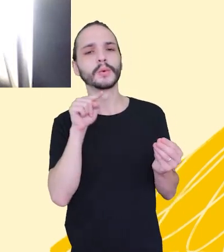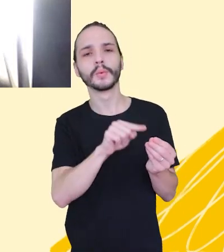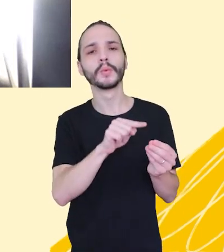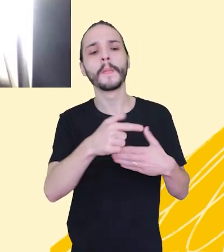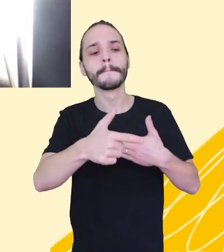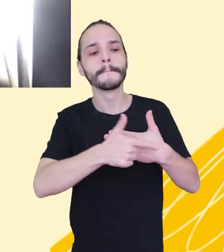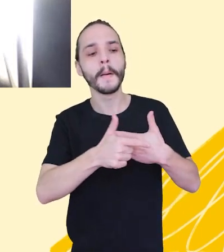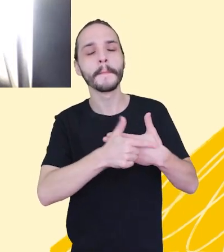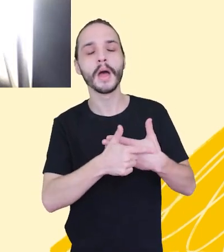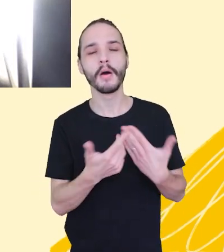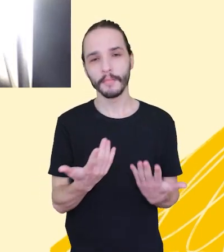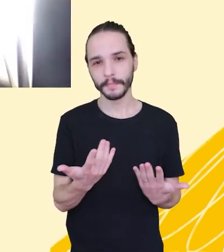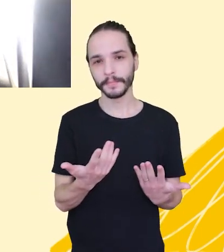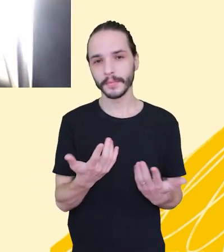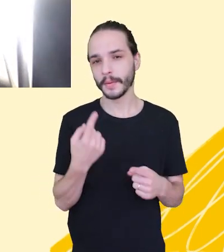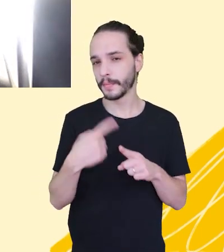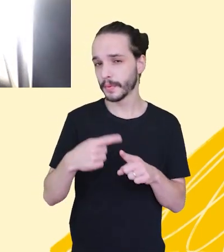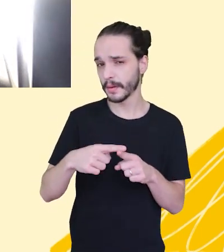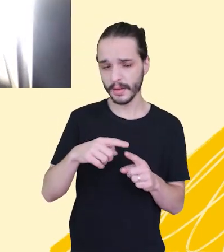What role plays understanding.